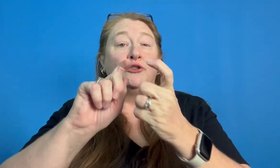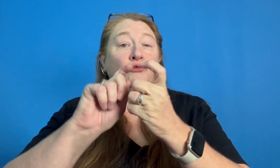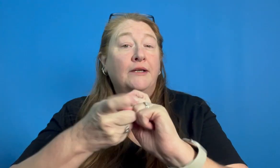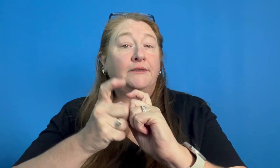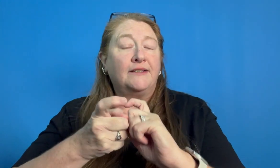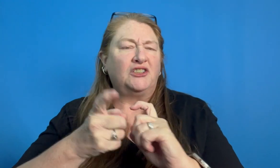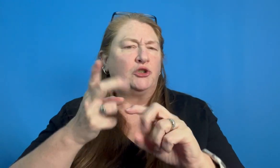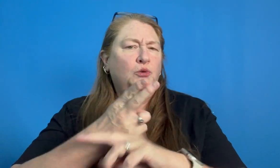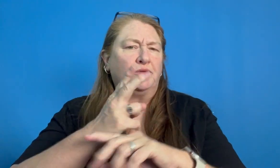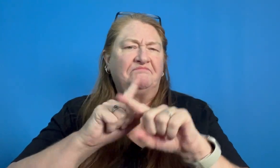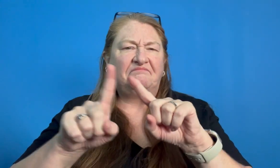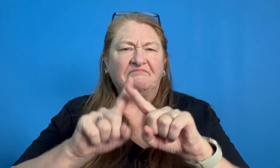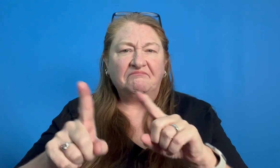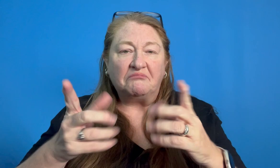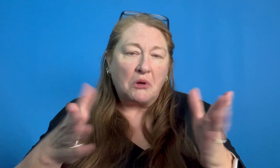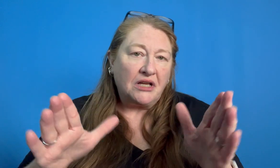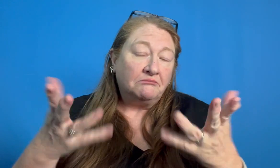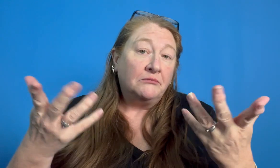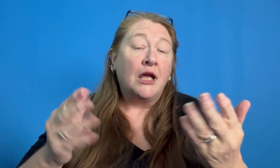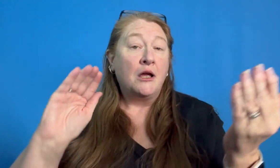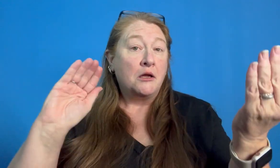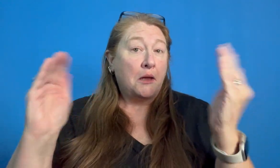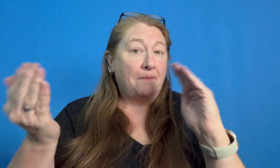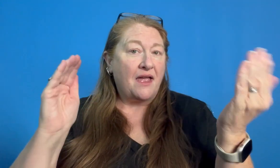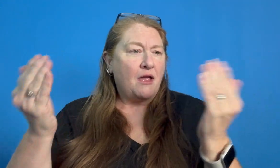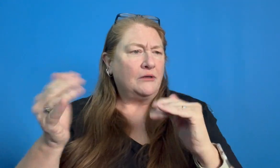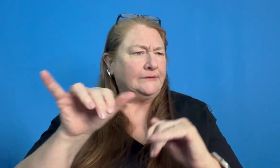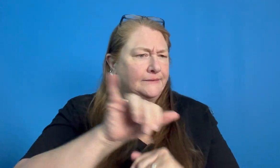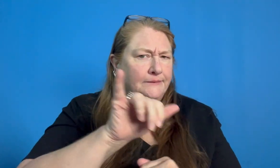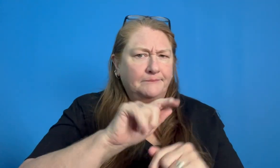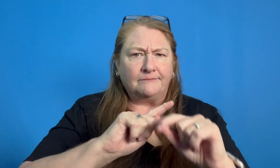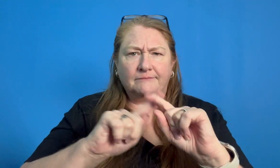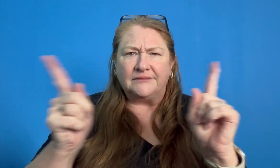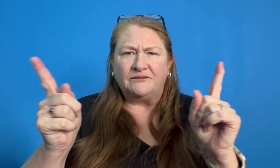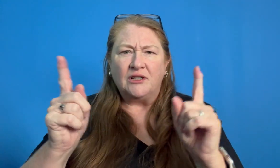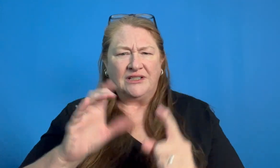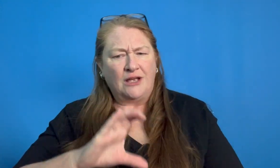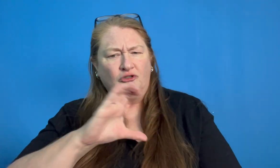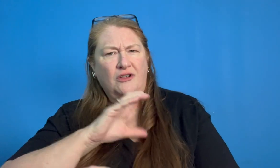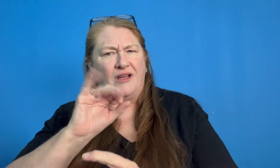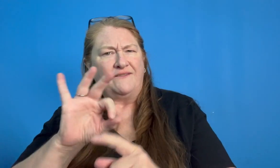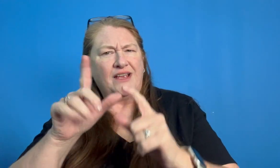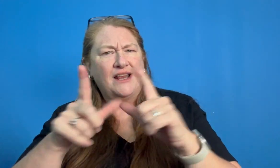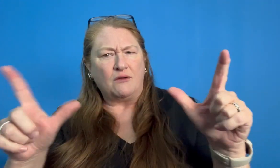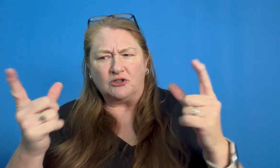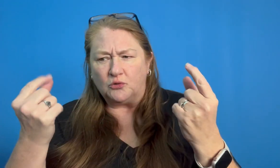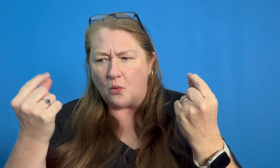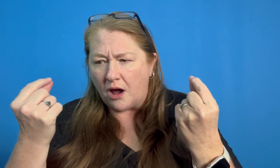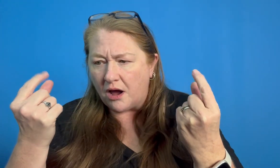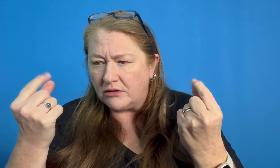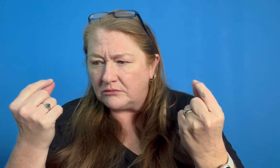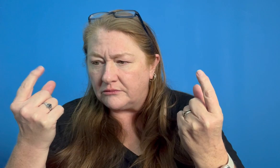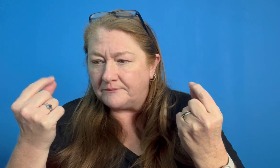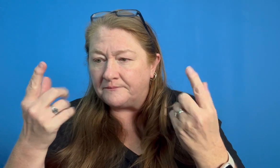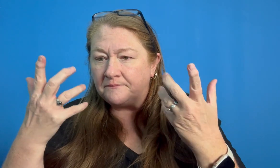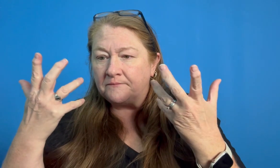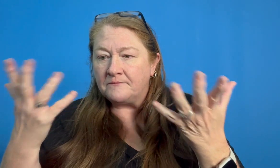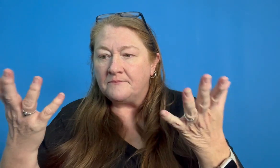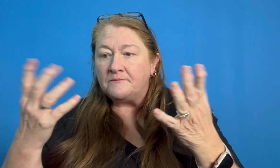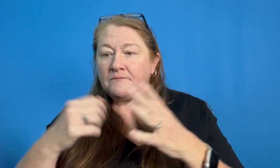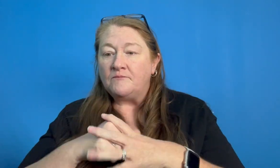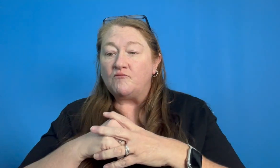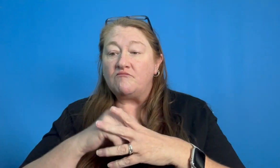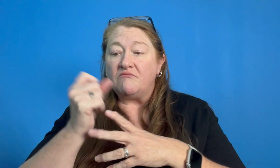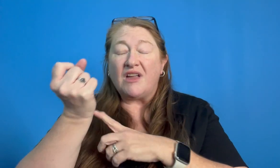Translation is used to compare and contrast the characteristics